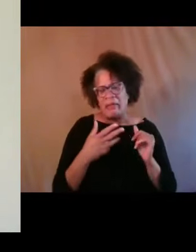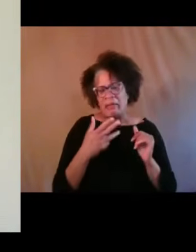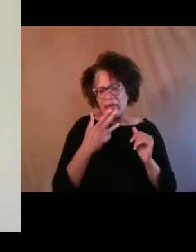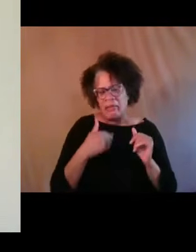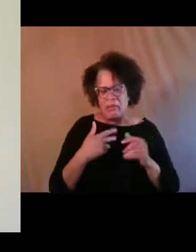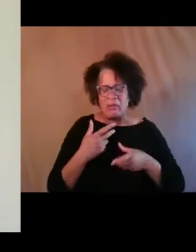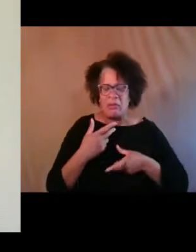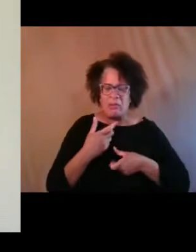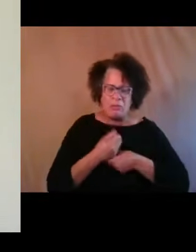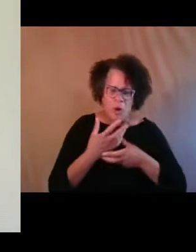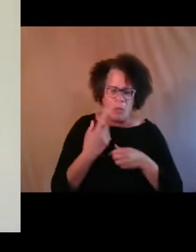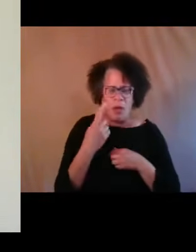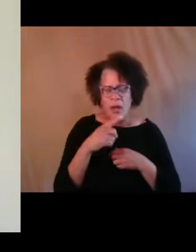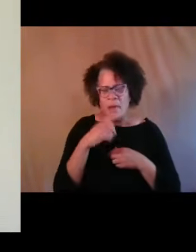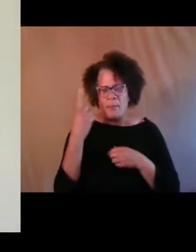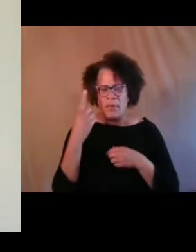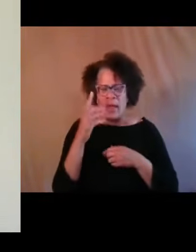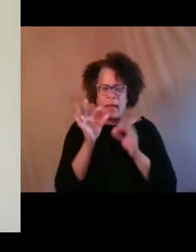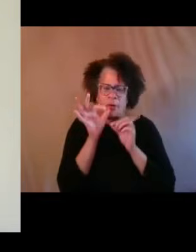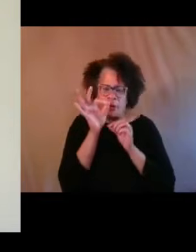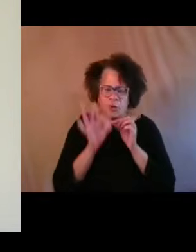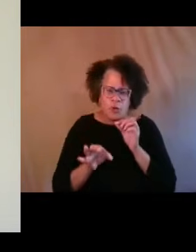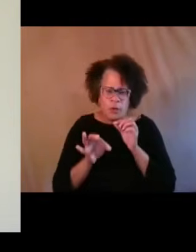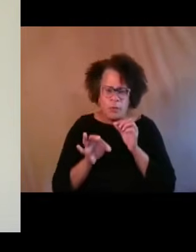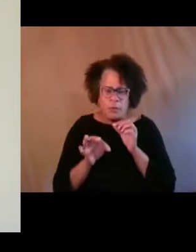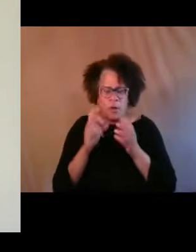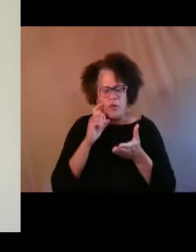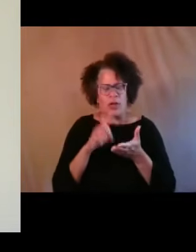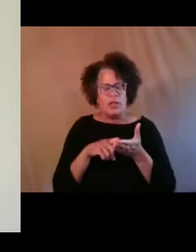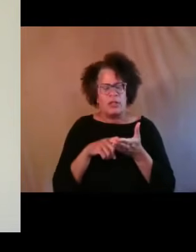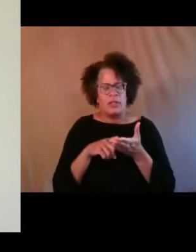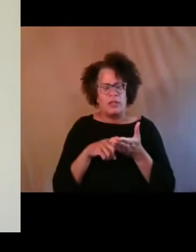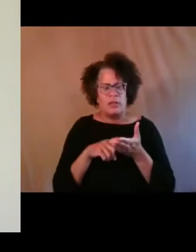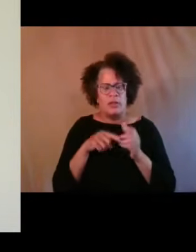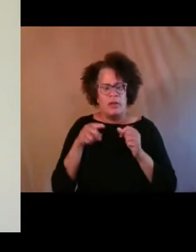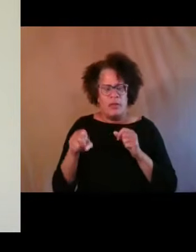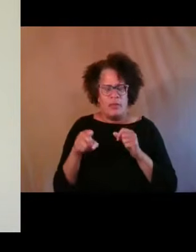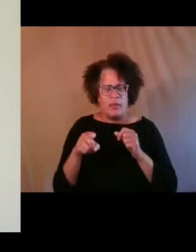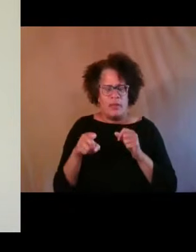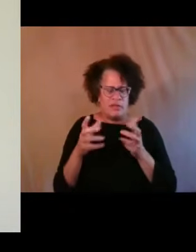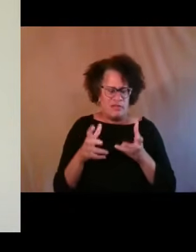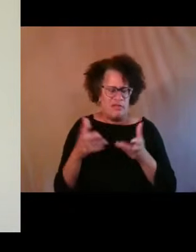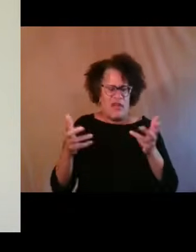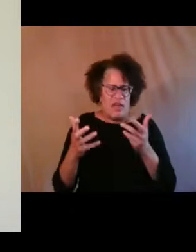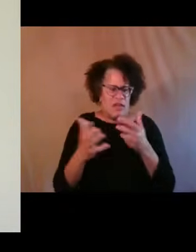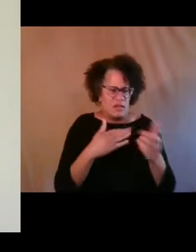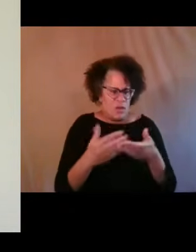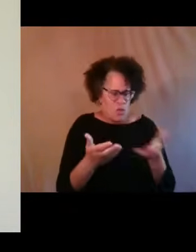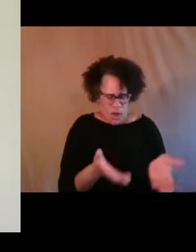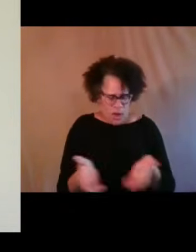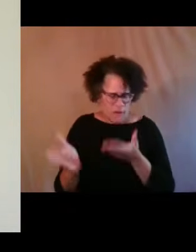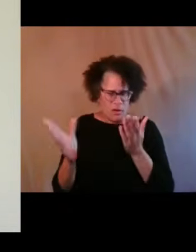black strip of witness down this vast whatever. I miss being 19,